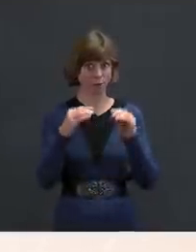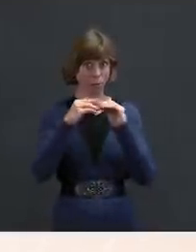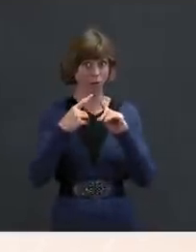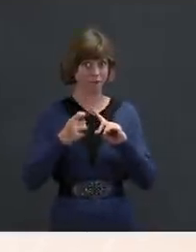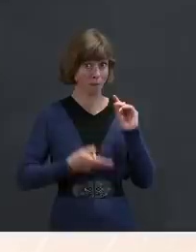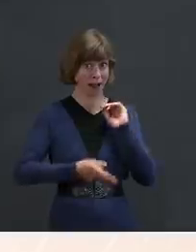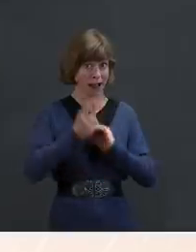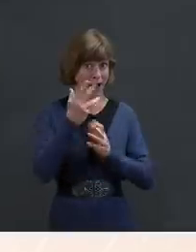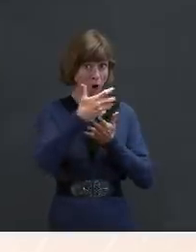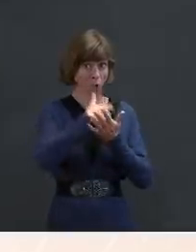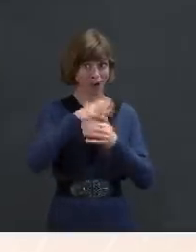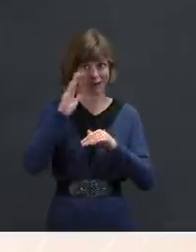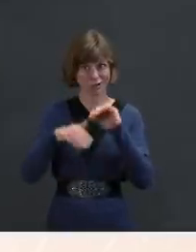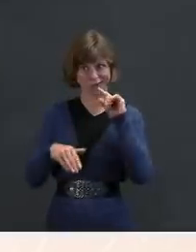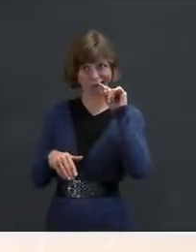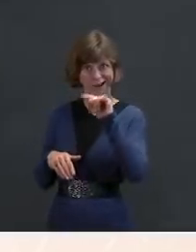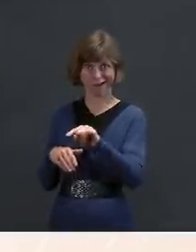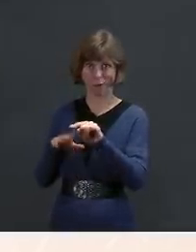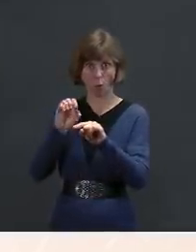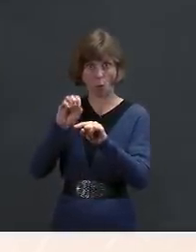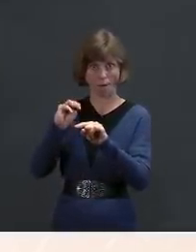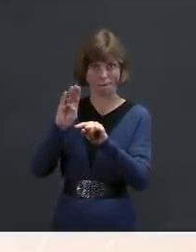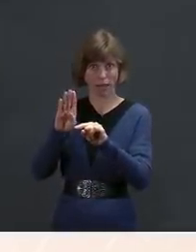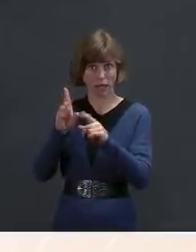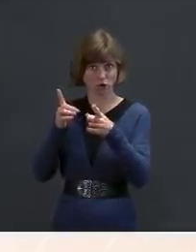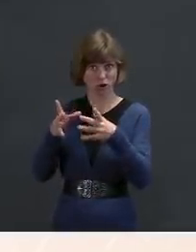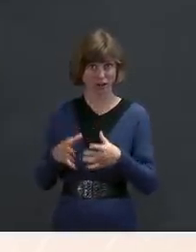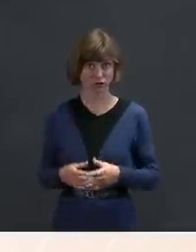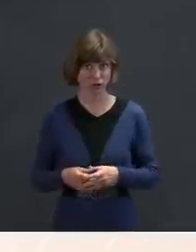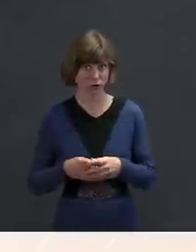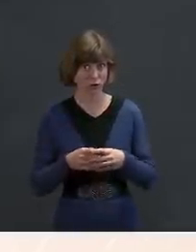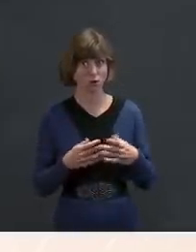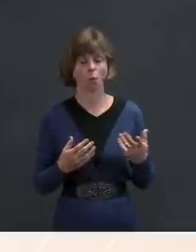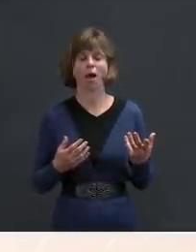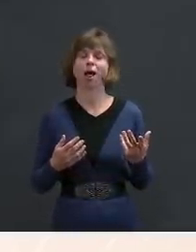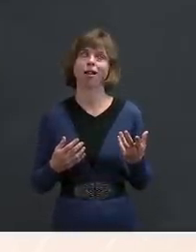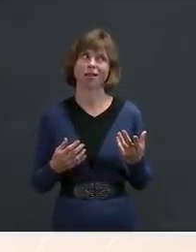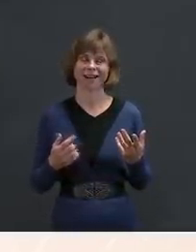than they would from a chosen OMB Director. Ms. Psaki: Well, I think that's mixing a few things,